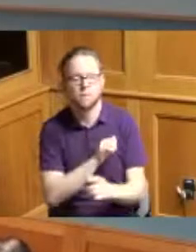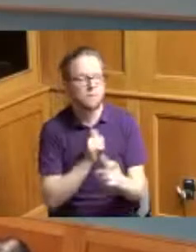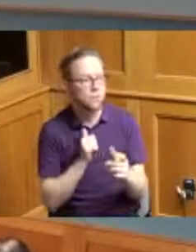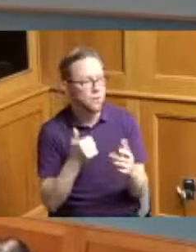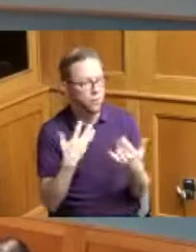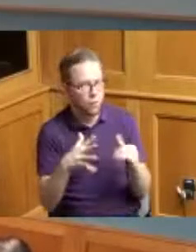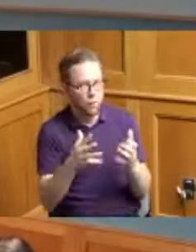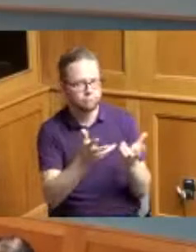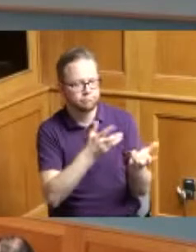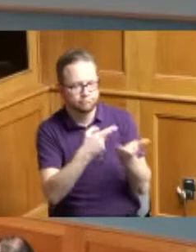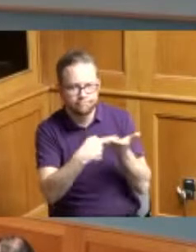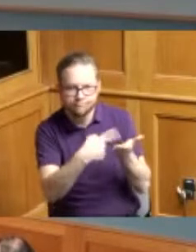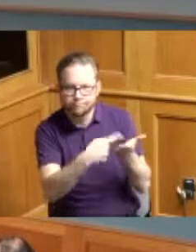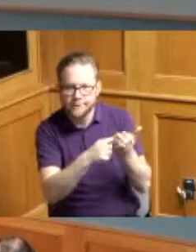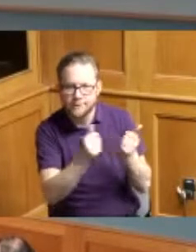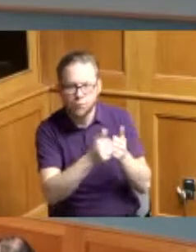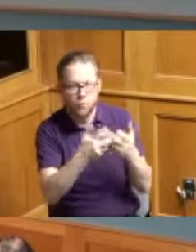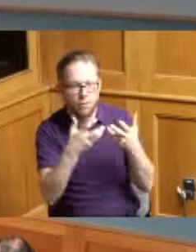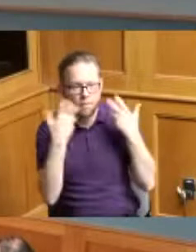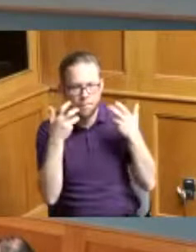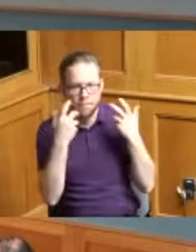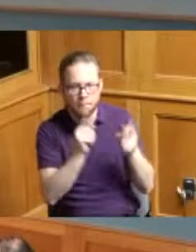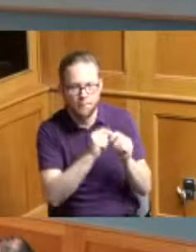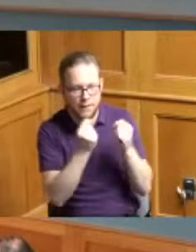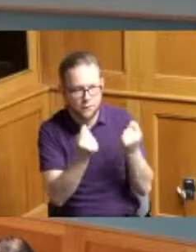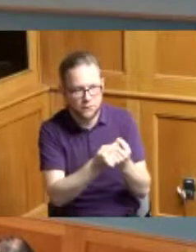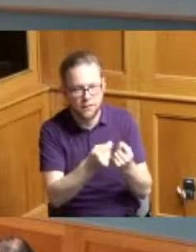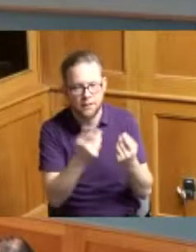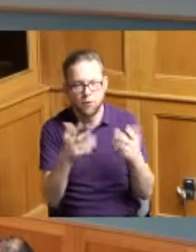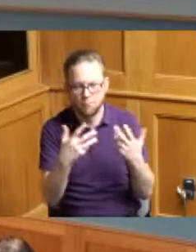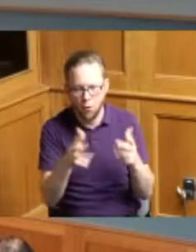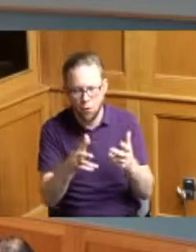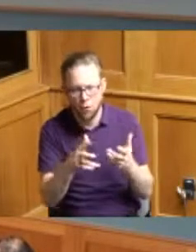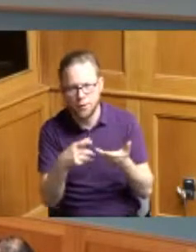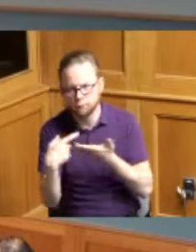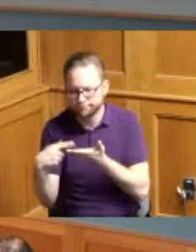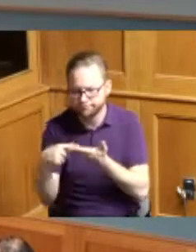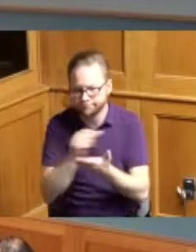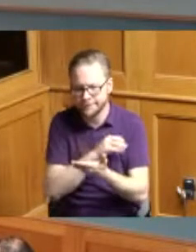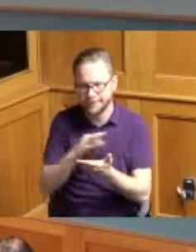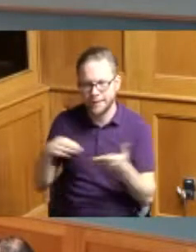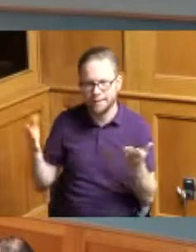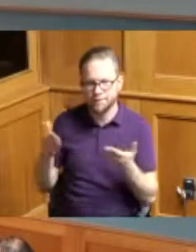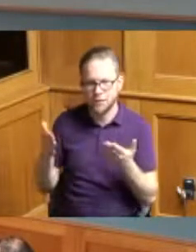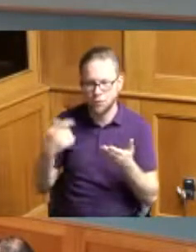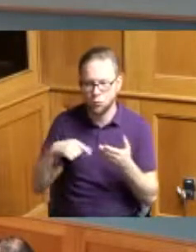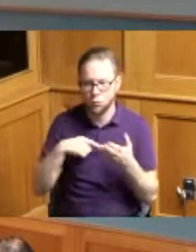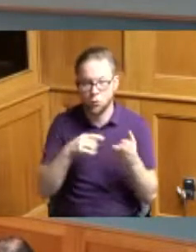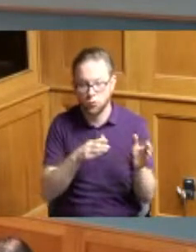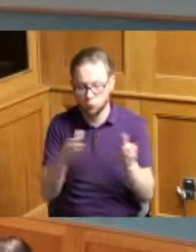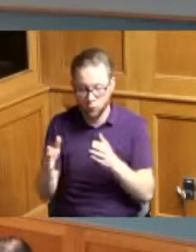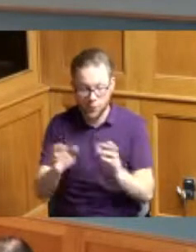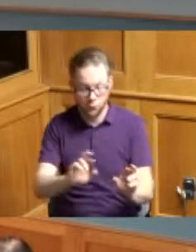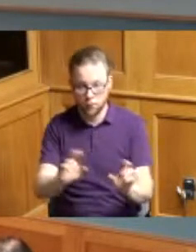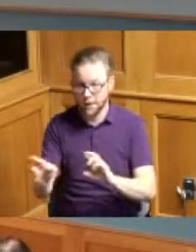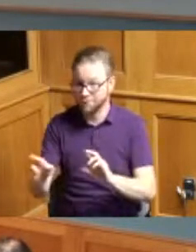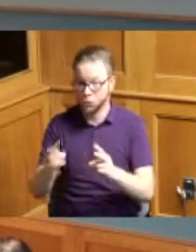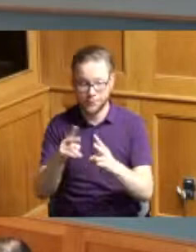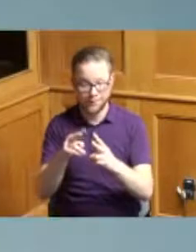about that I've talked with staff internally that we are preparing for either that prospect of the